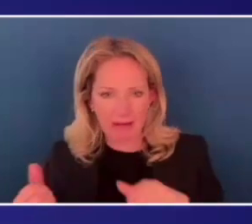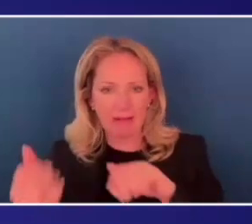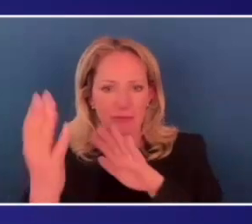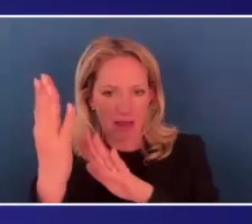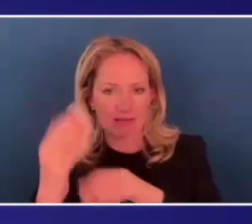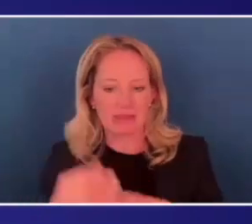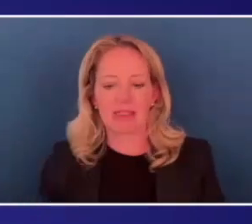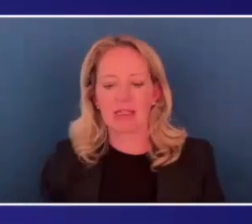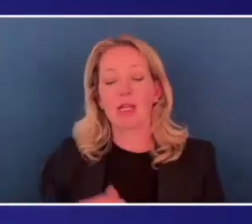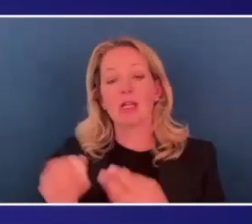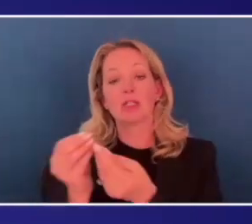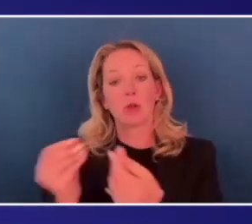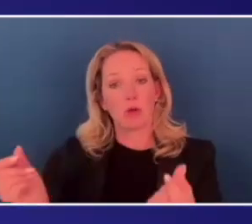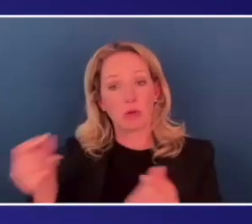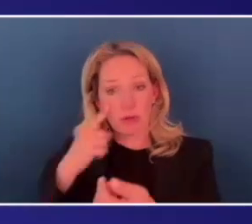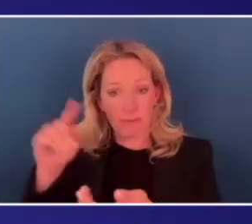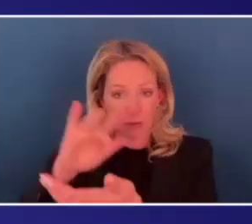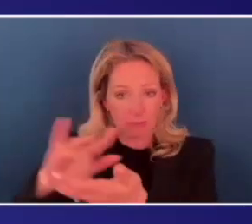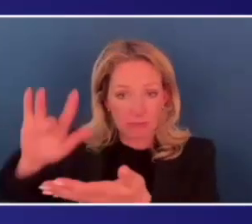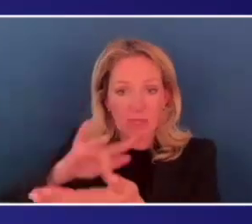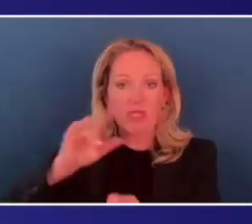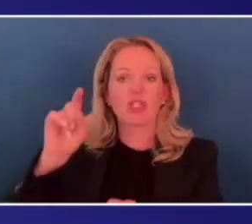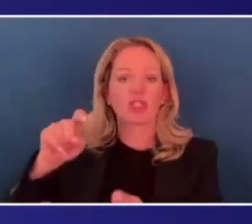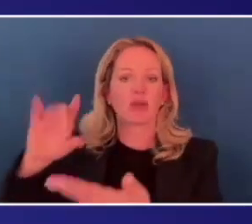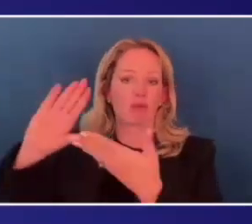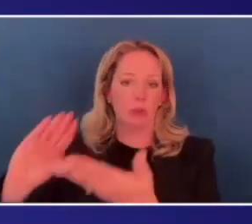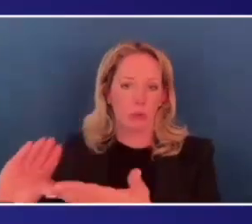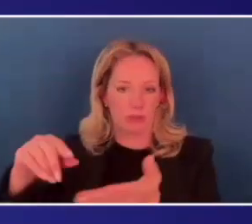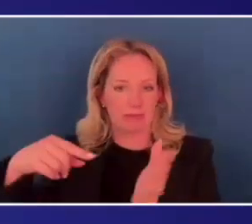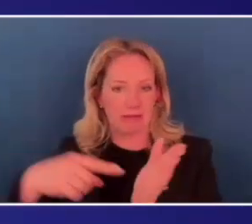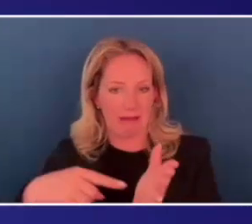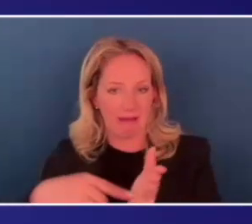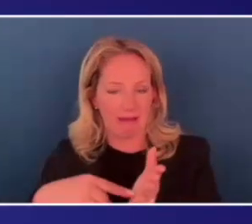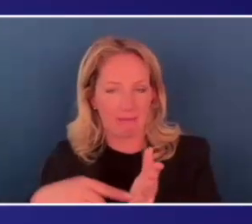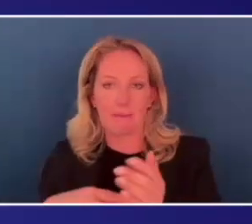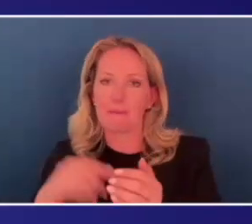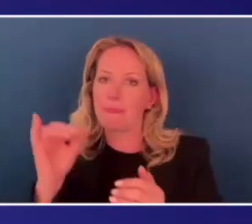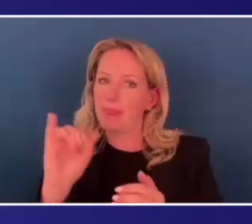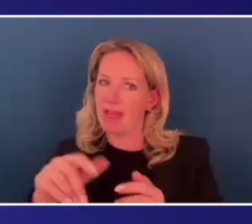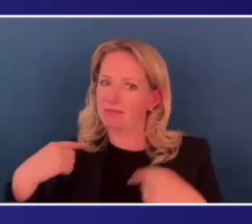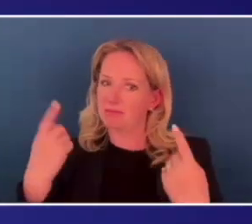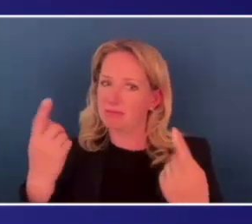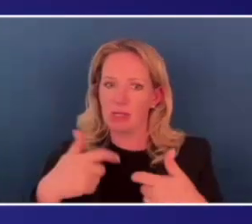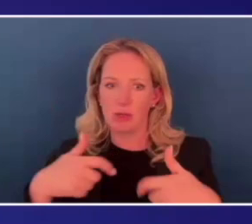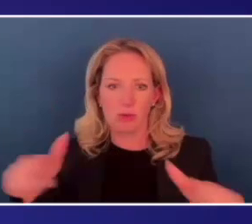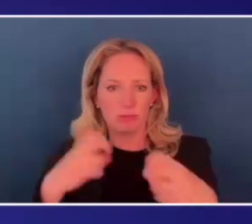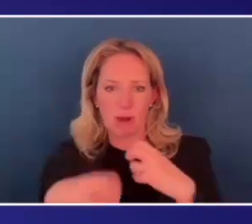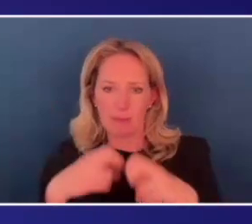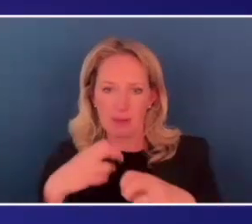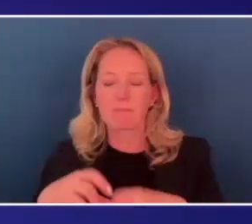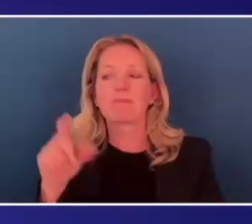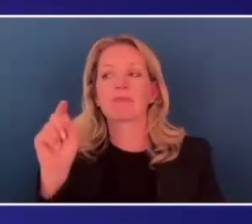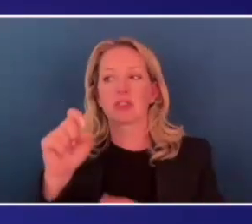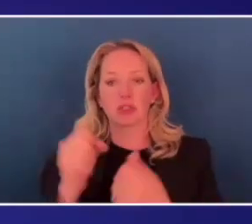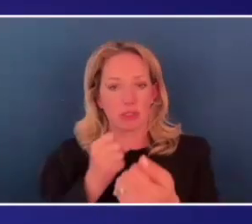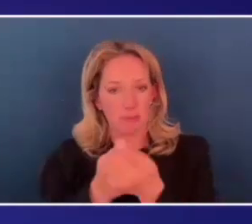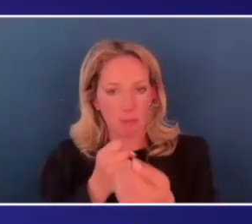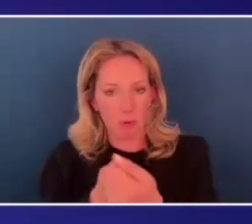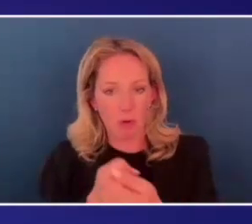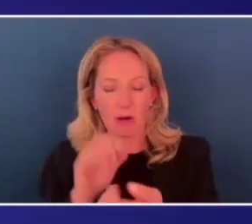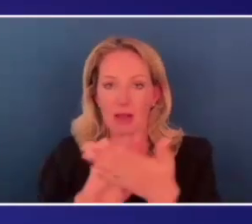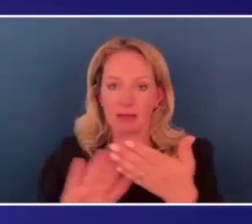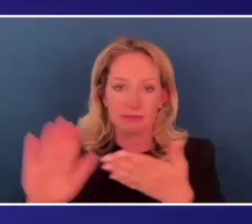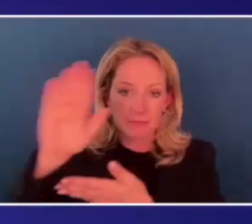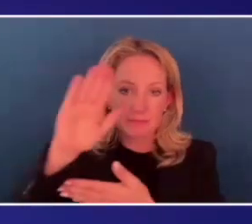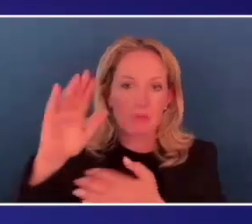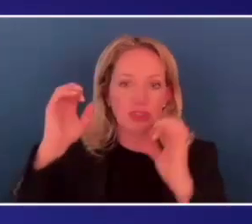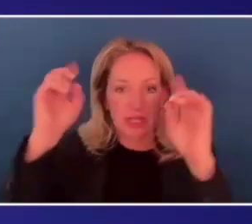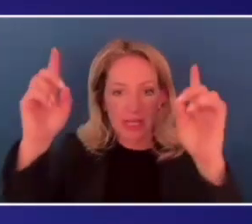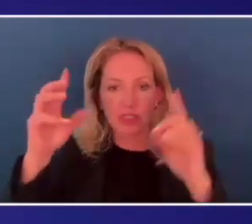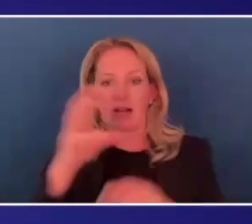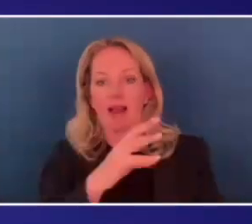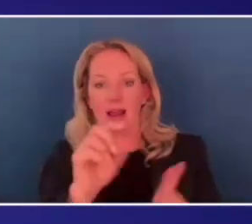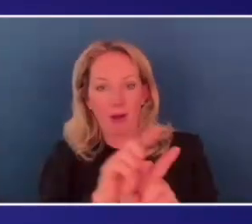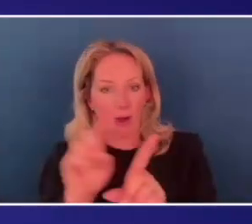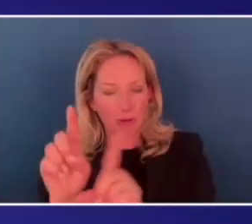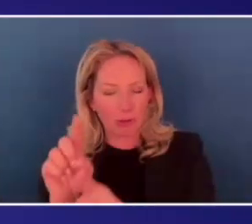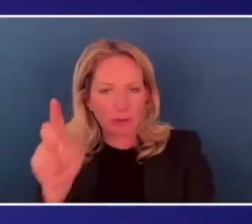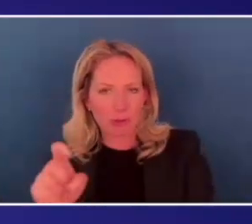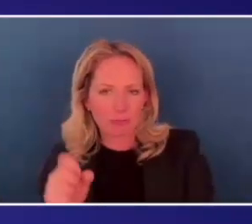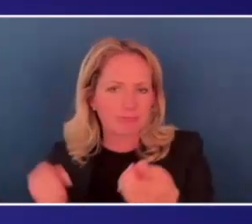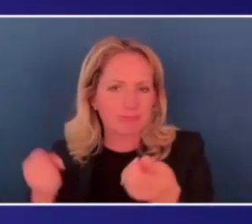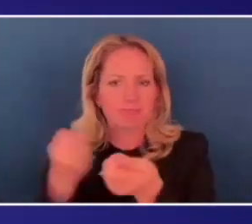Which has been a huge problem. It should support higher education and it should empower people who otherwise would never have a chance to build a credit.